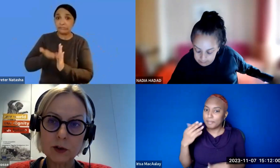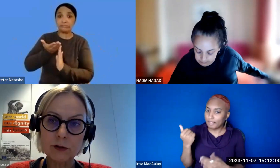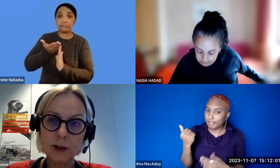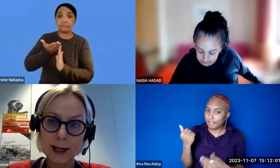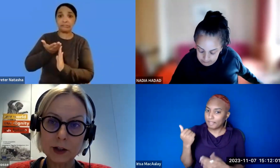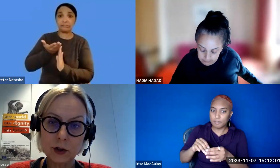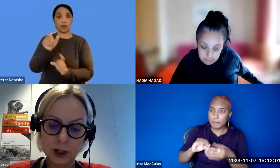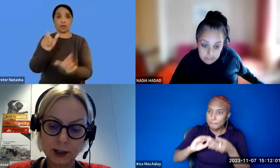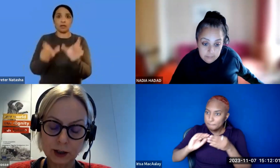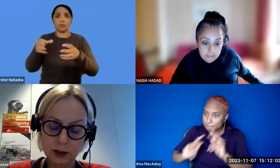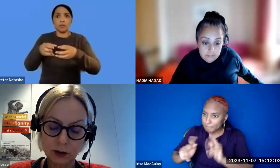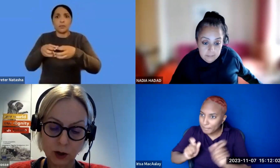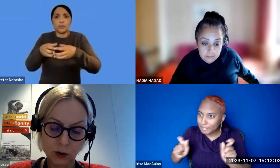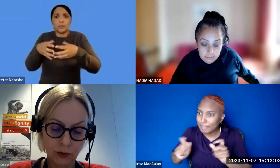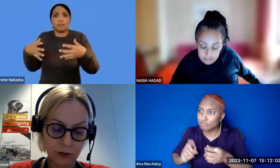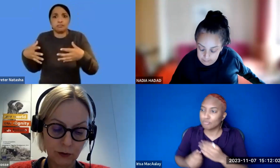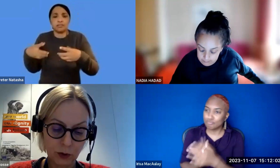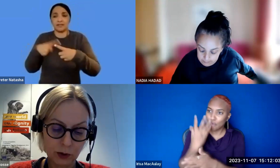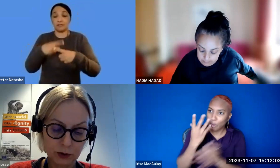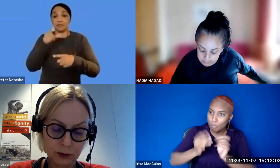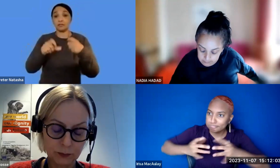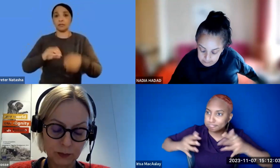and because of aging around the world.